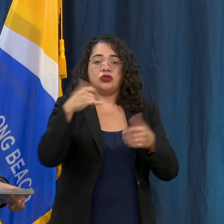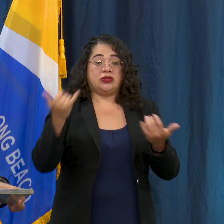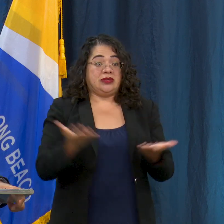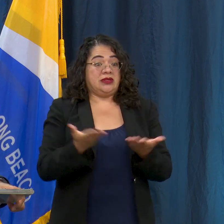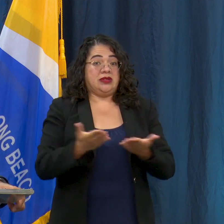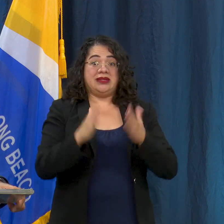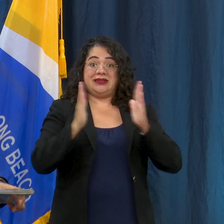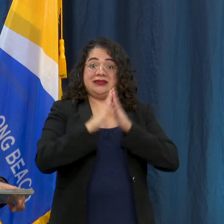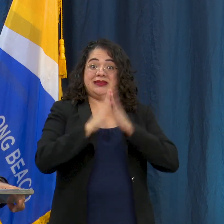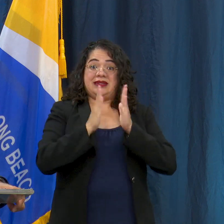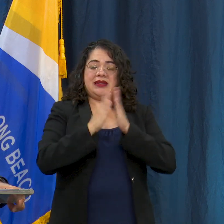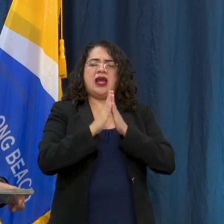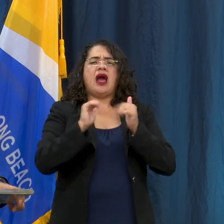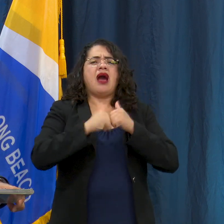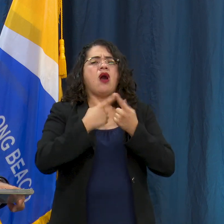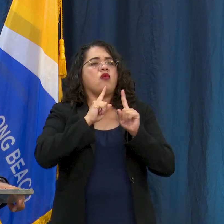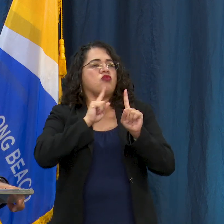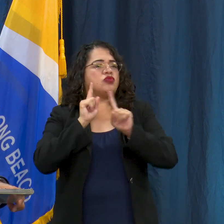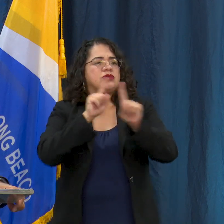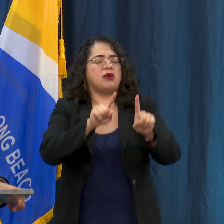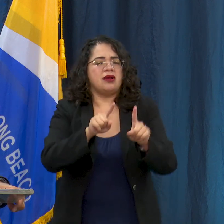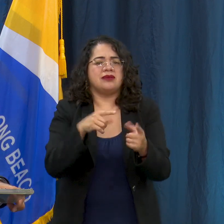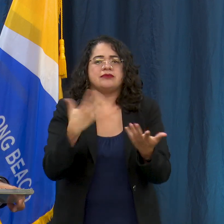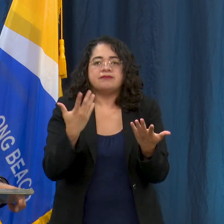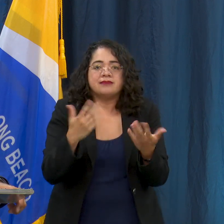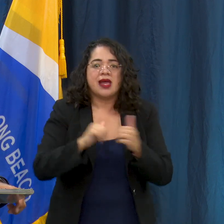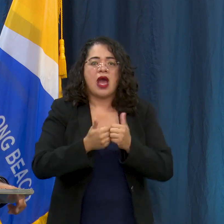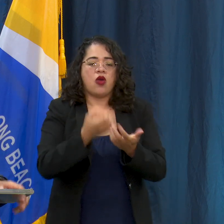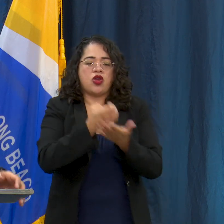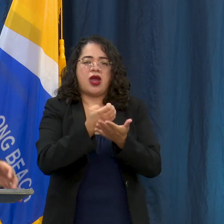with how we're going to financially bounce back from what is not only the